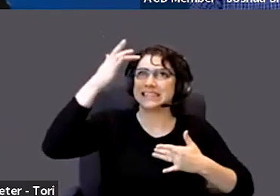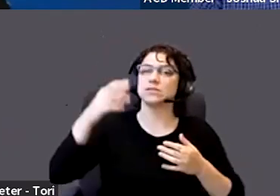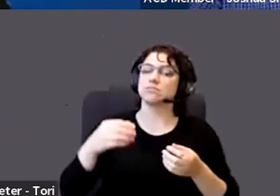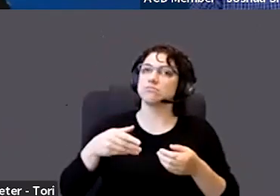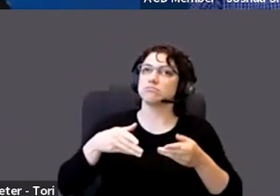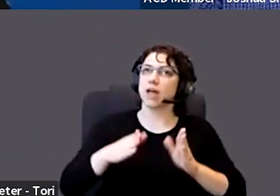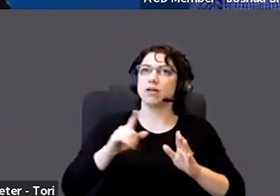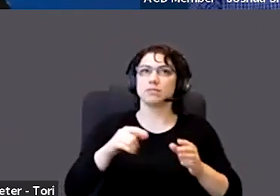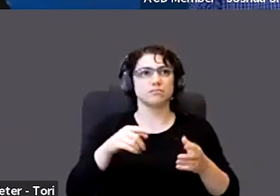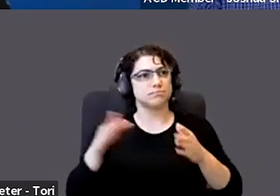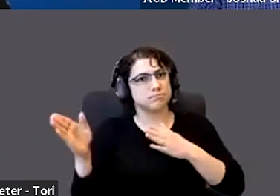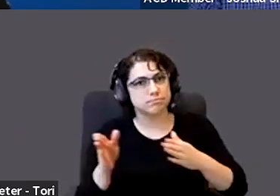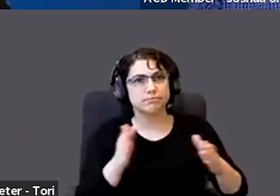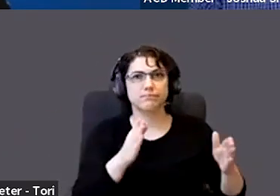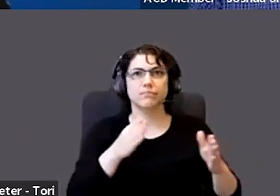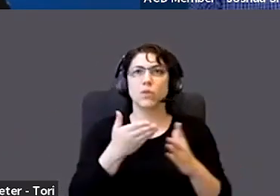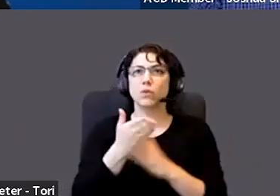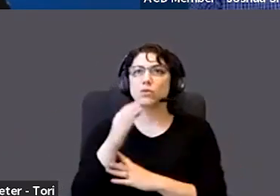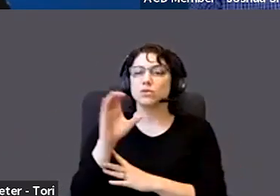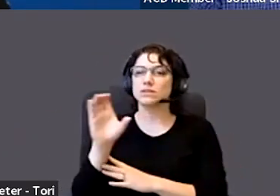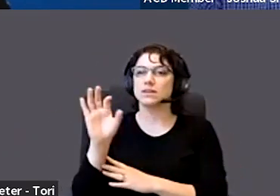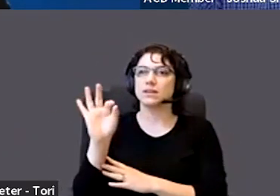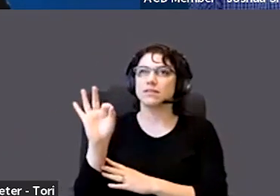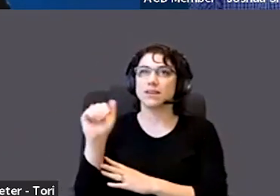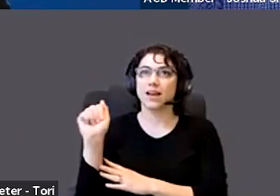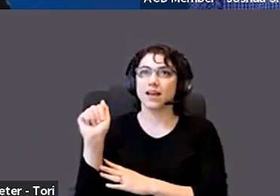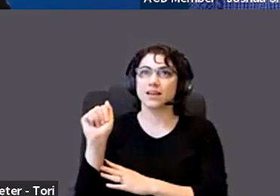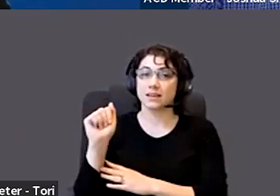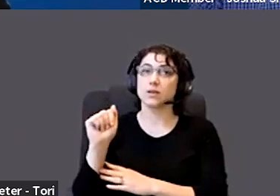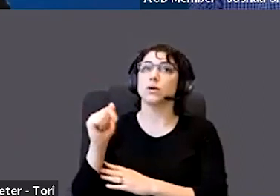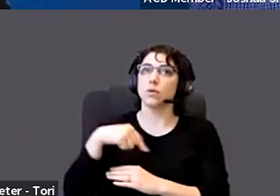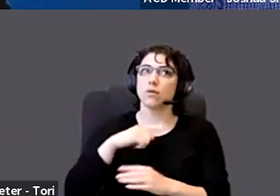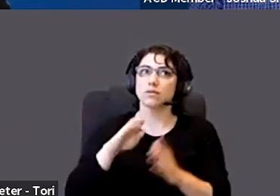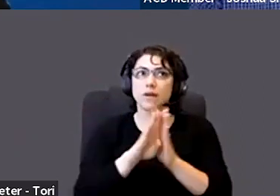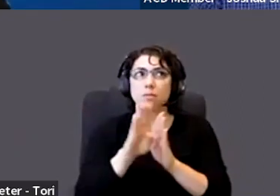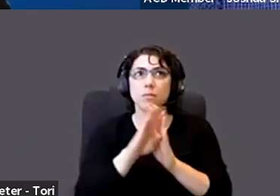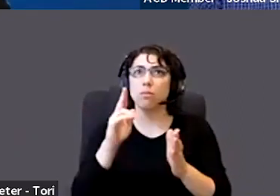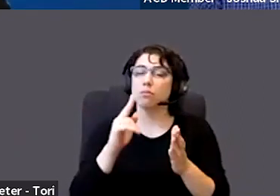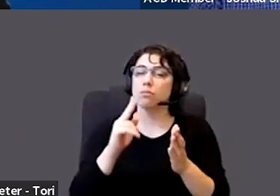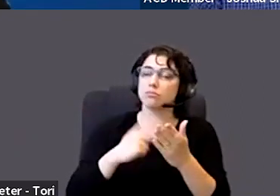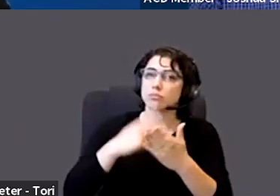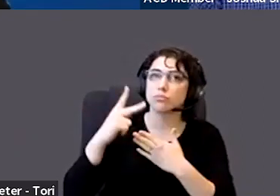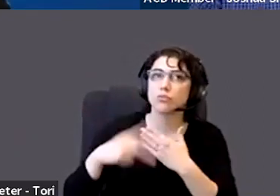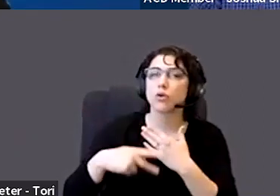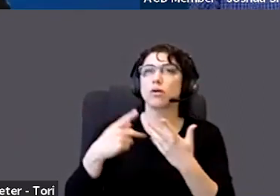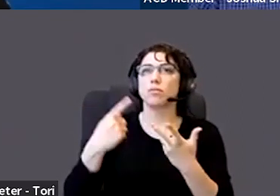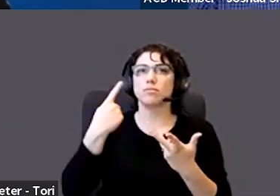Through CFA, CDC will develop a program to provide insights about disease events for the public, and work closely